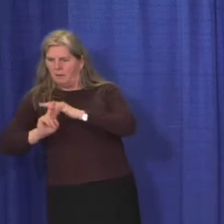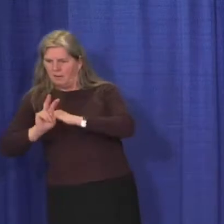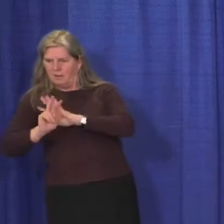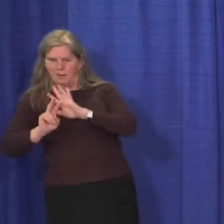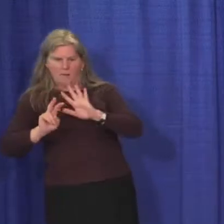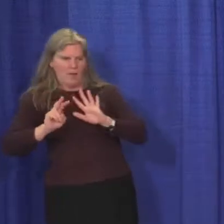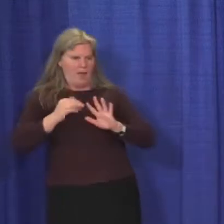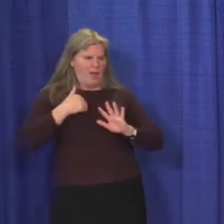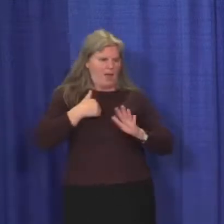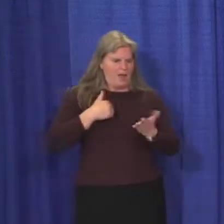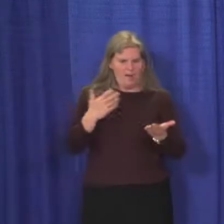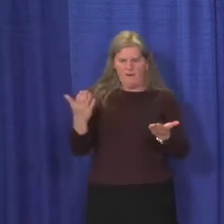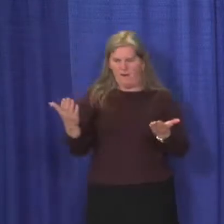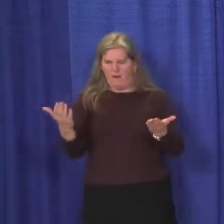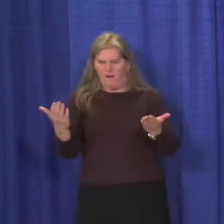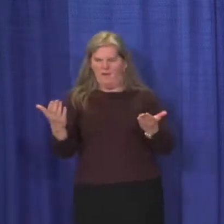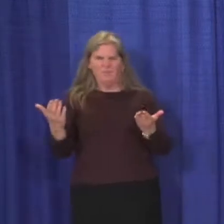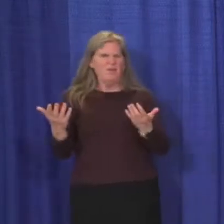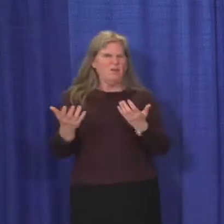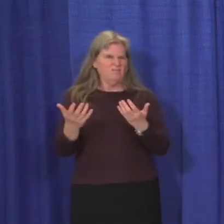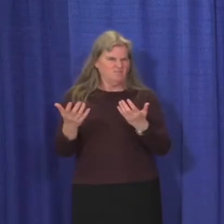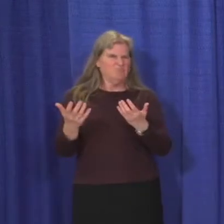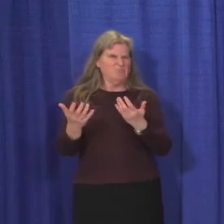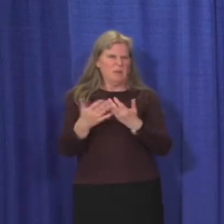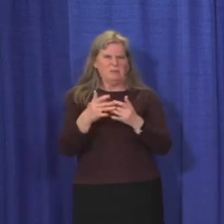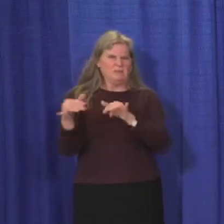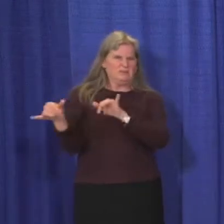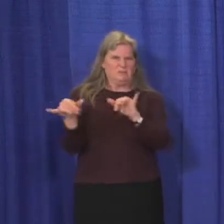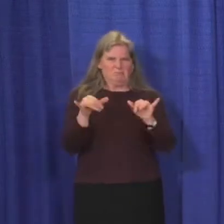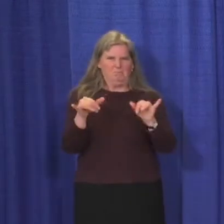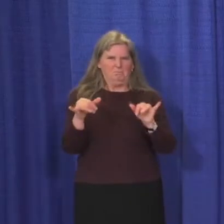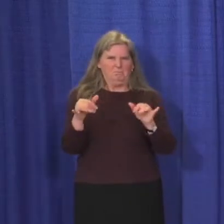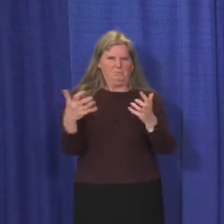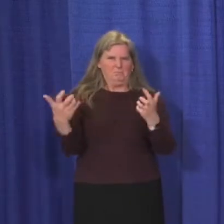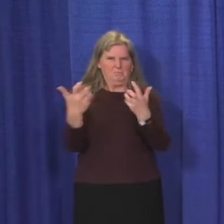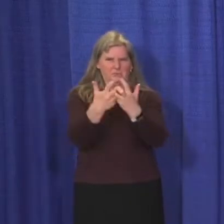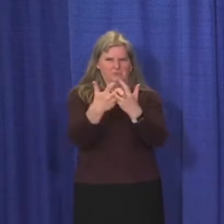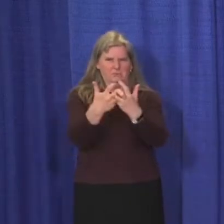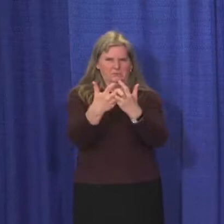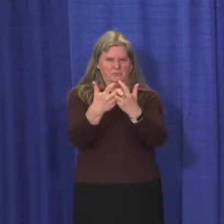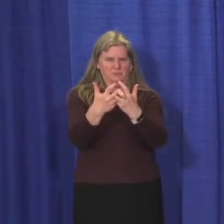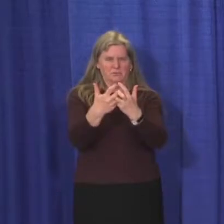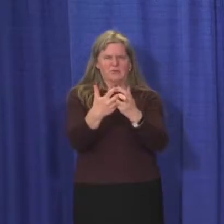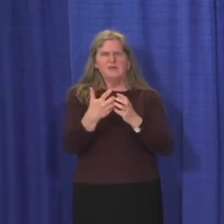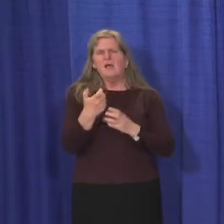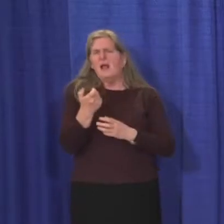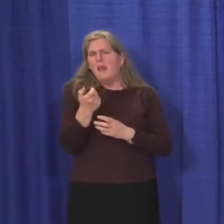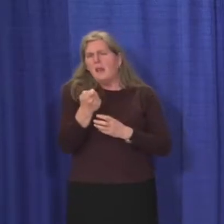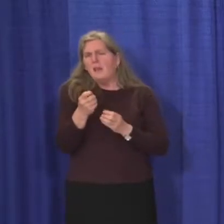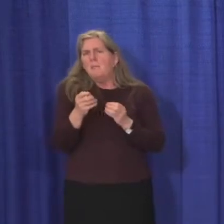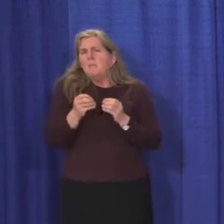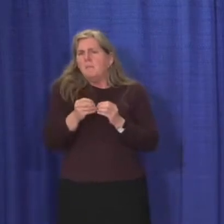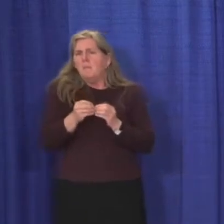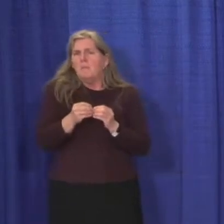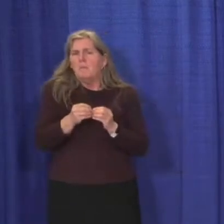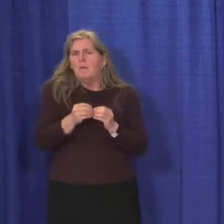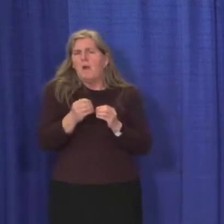anticipated demand and supply including extra allocation for